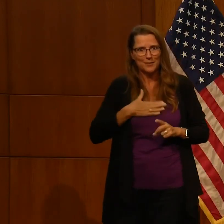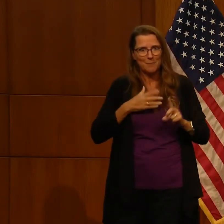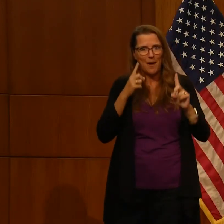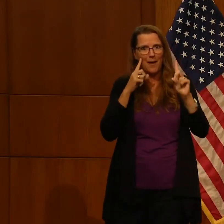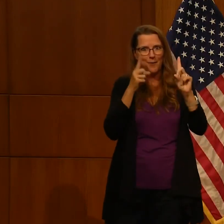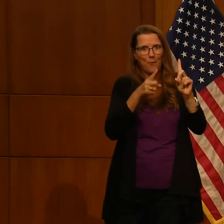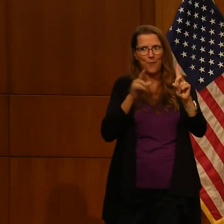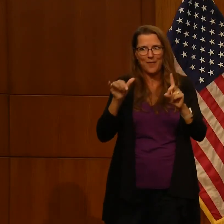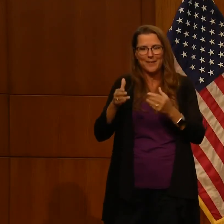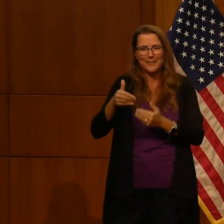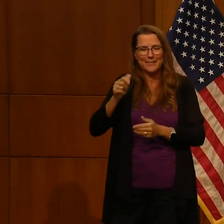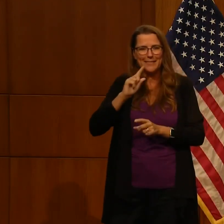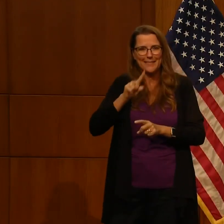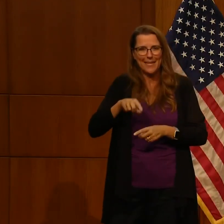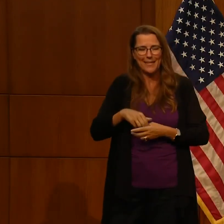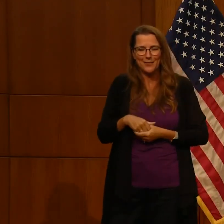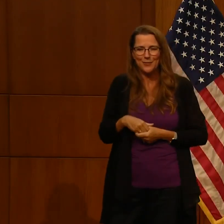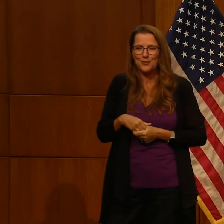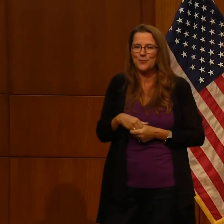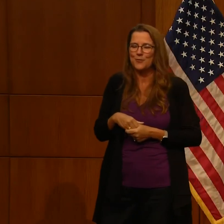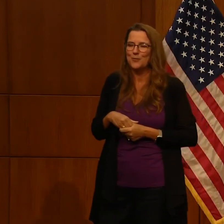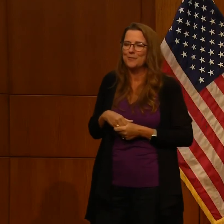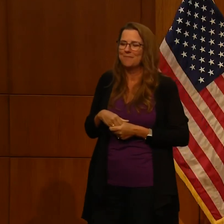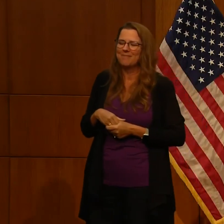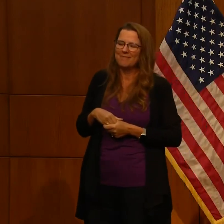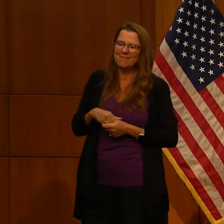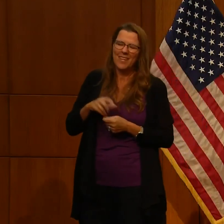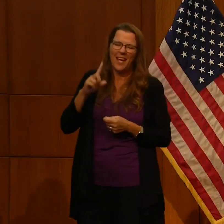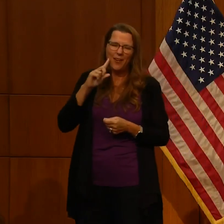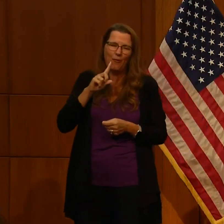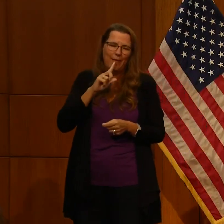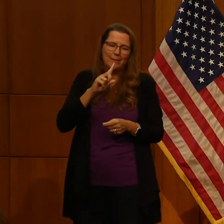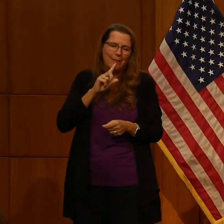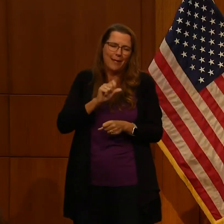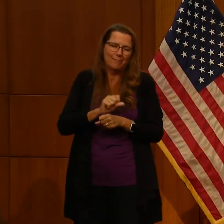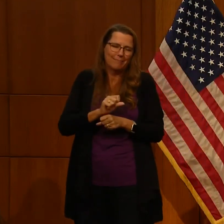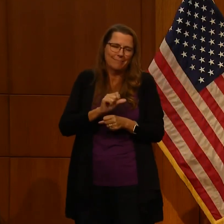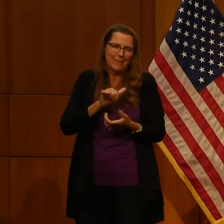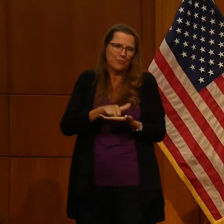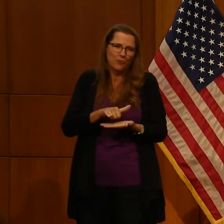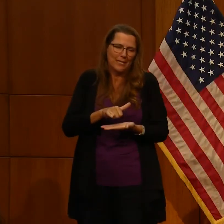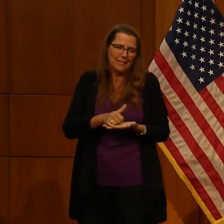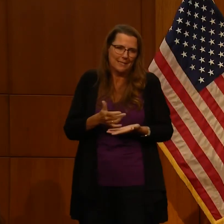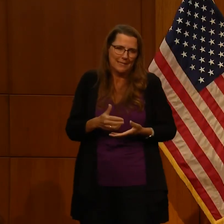LIKE A SET UP QUESTION. DO I HAVE A GOAL? I DO 100% THAT'S A